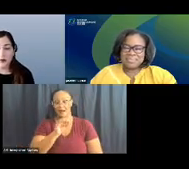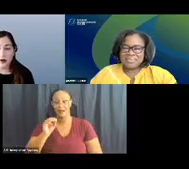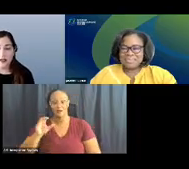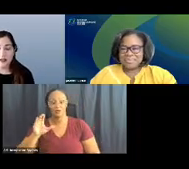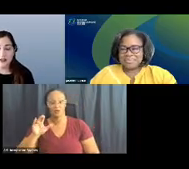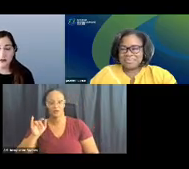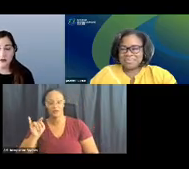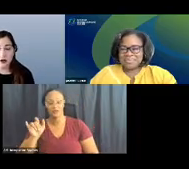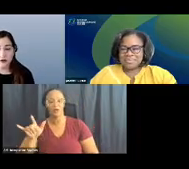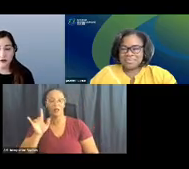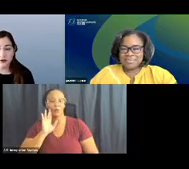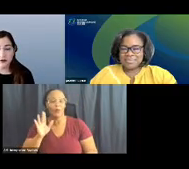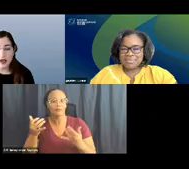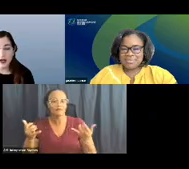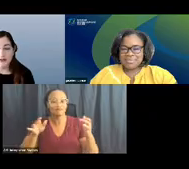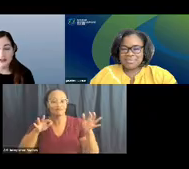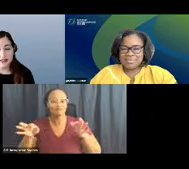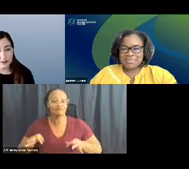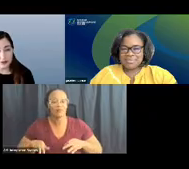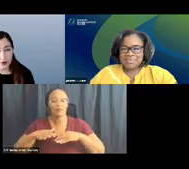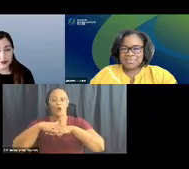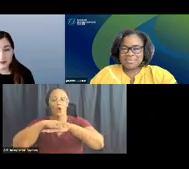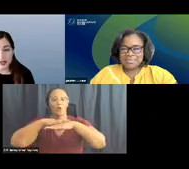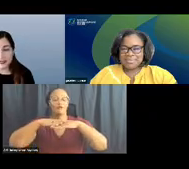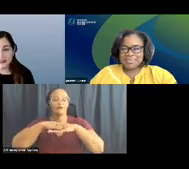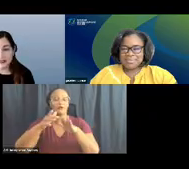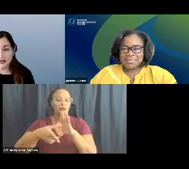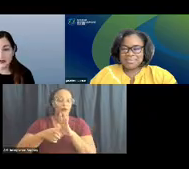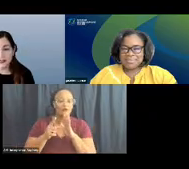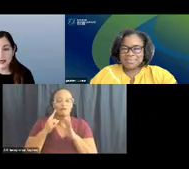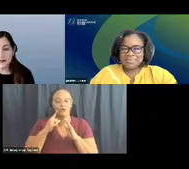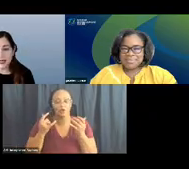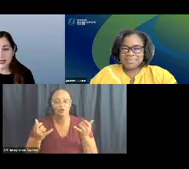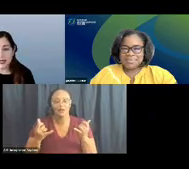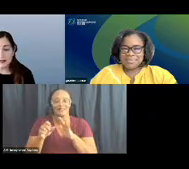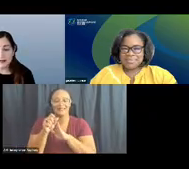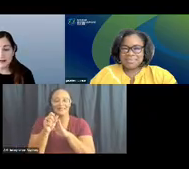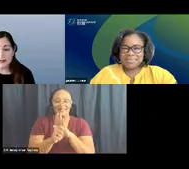they will be walking us through the overview of the state performance plan indicators and